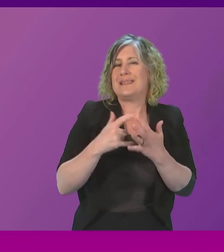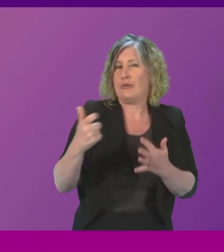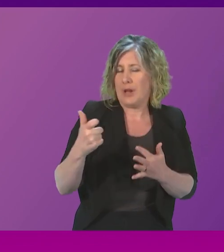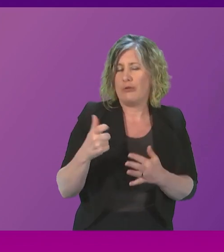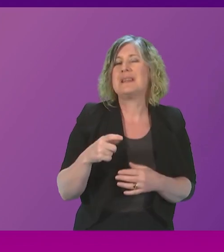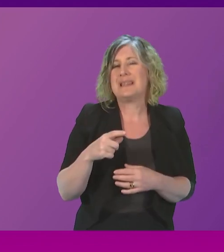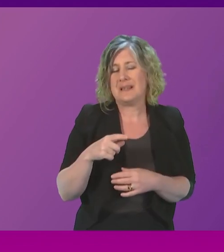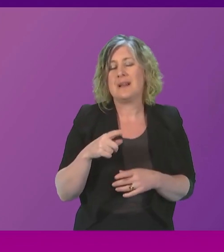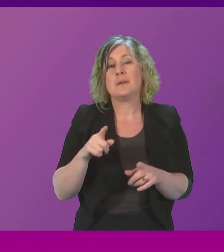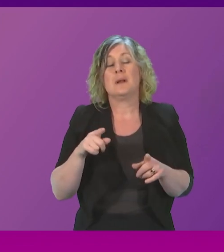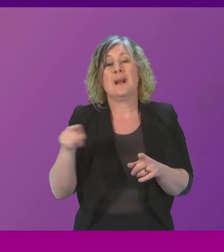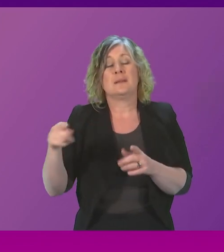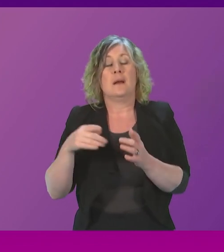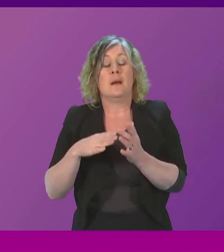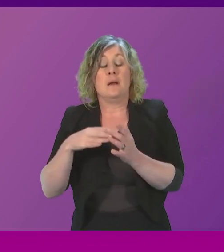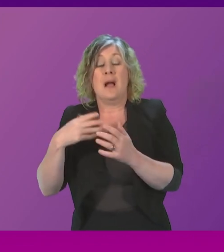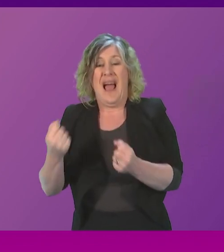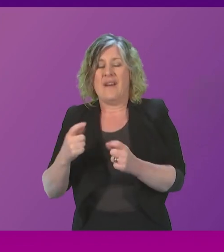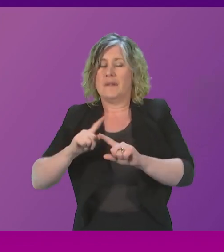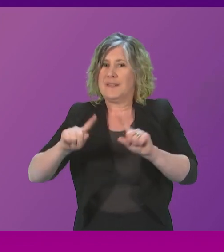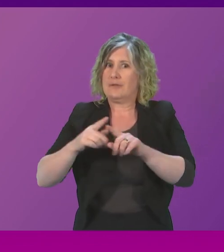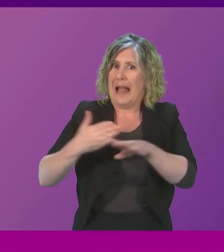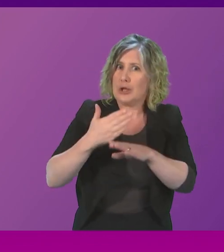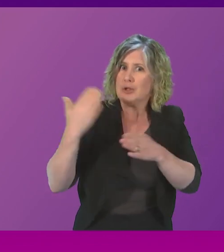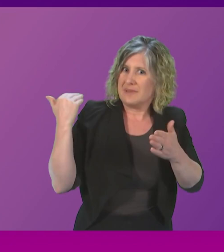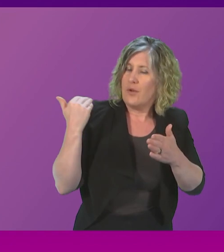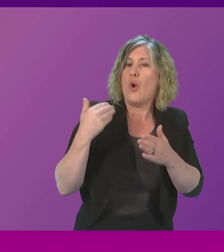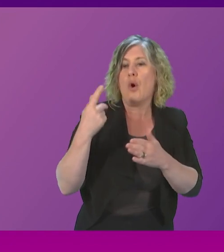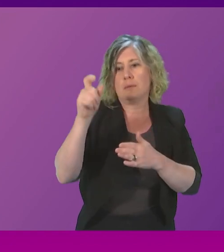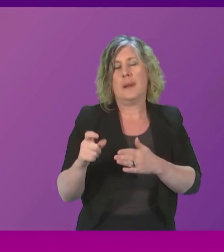Maree Todd took forward much of that action as the minister with responsibility for women’s health.